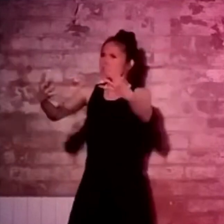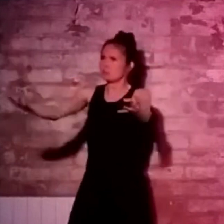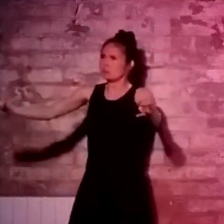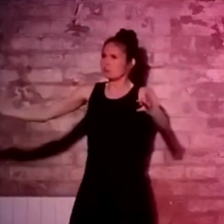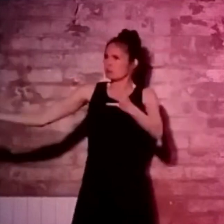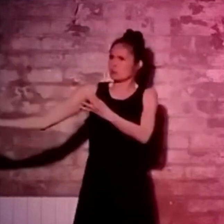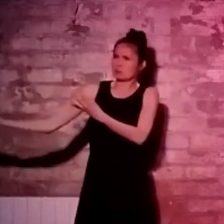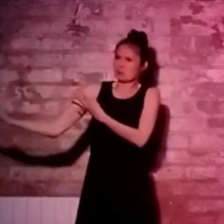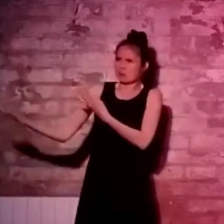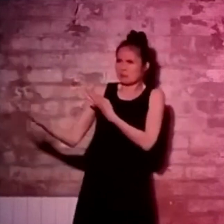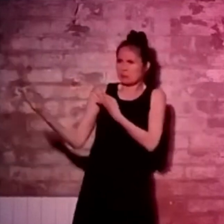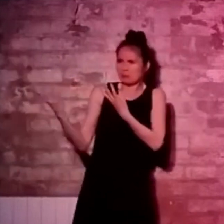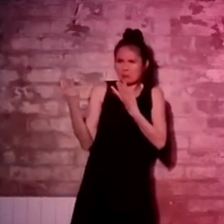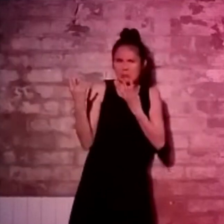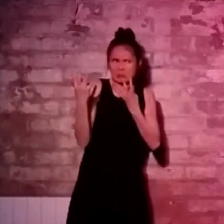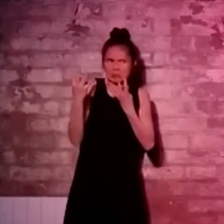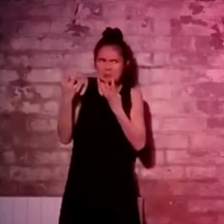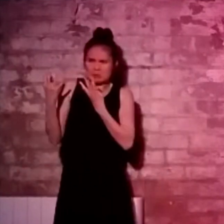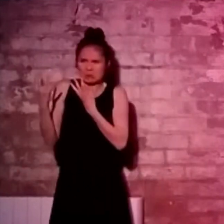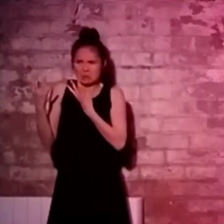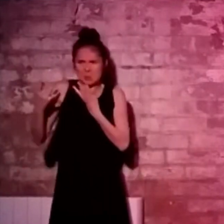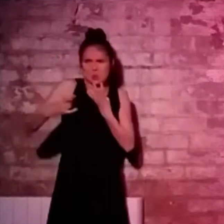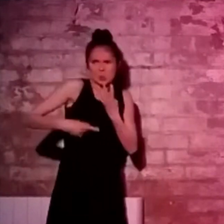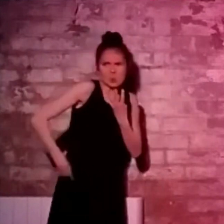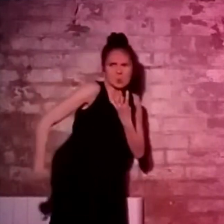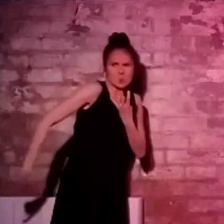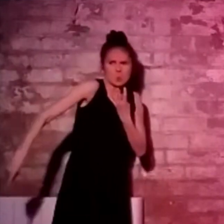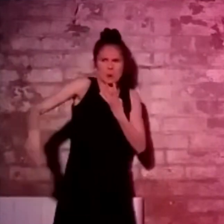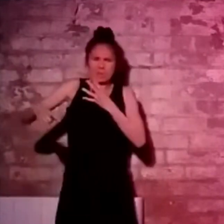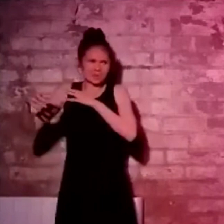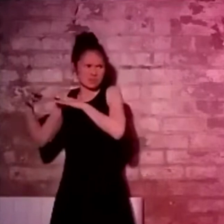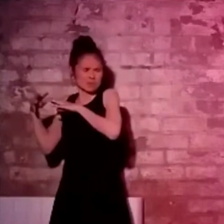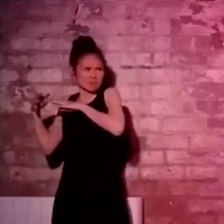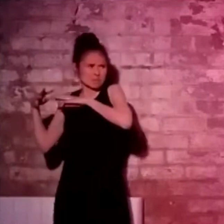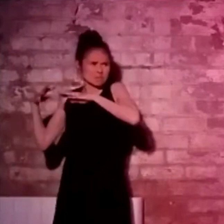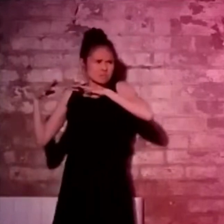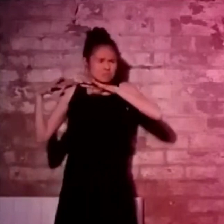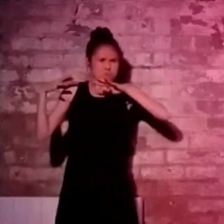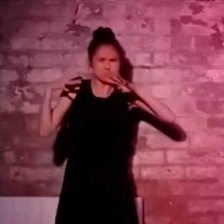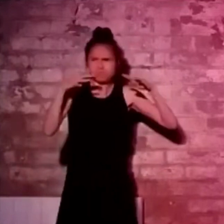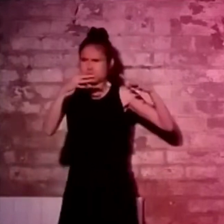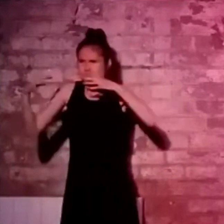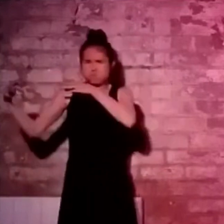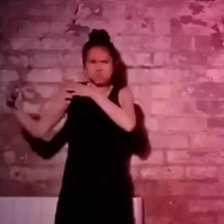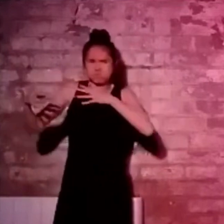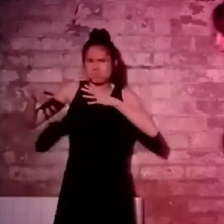Would that were once it should; we draw rippling blood.